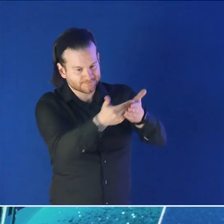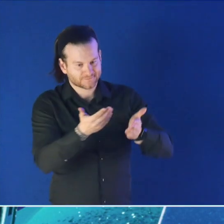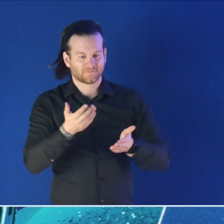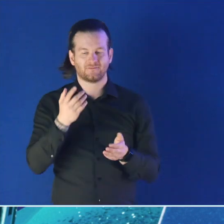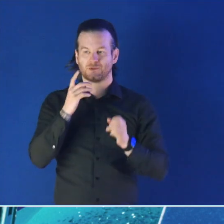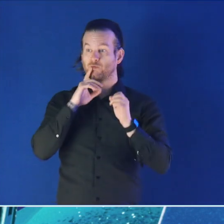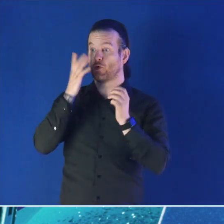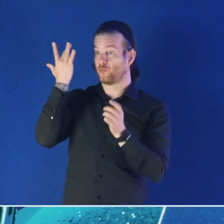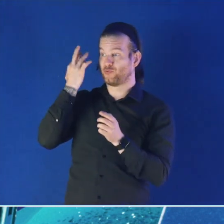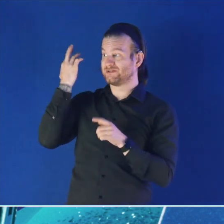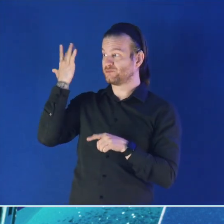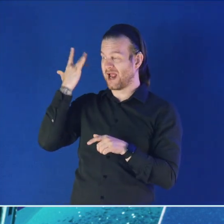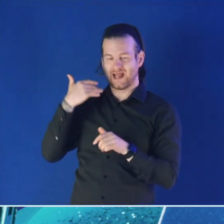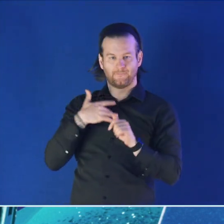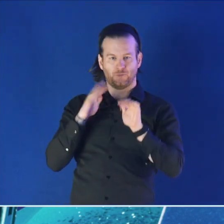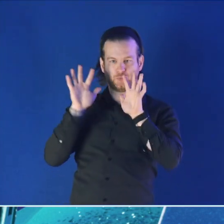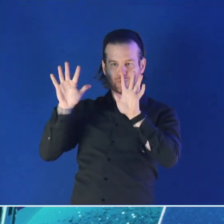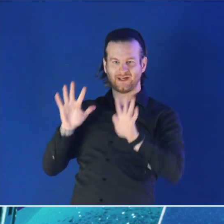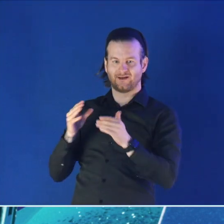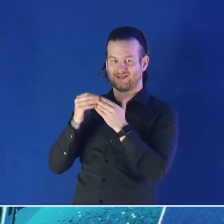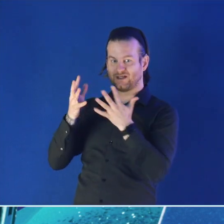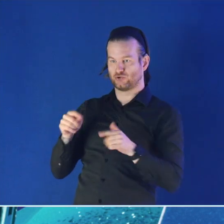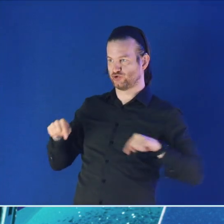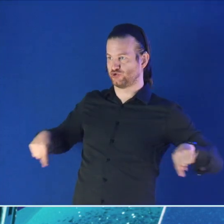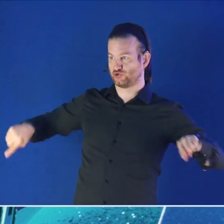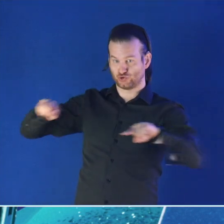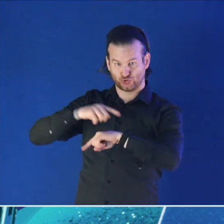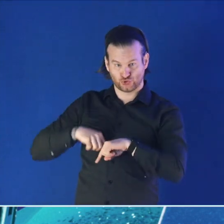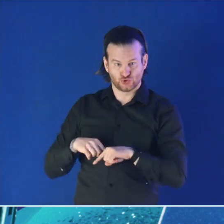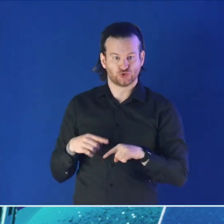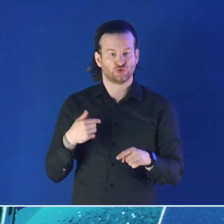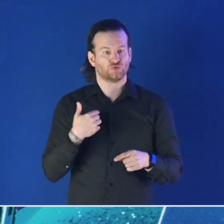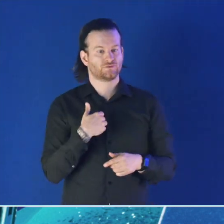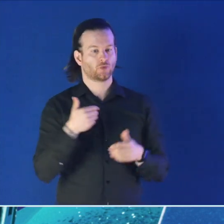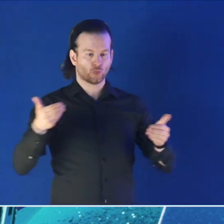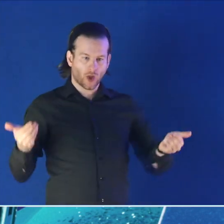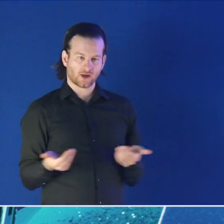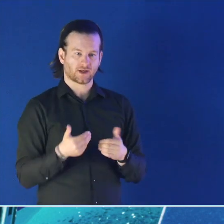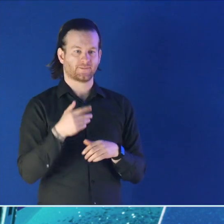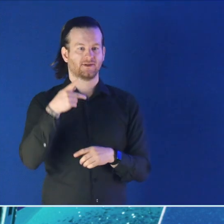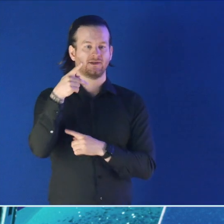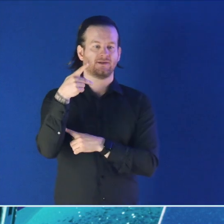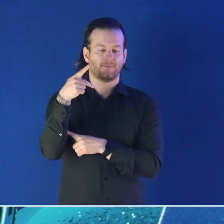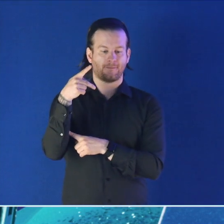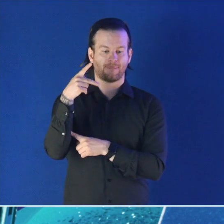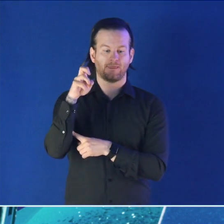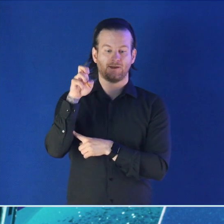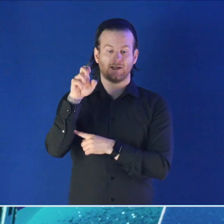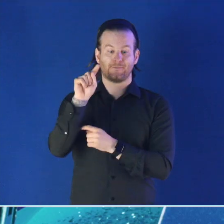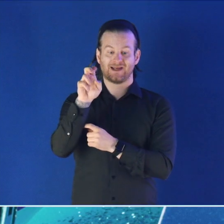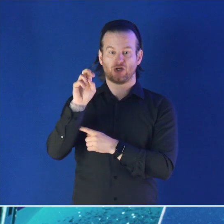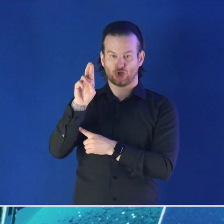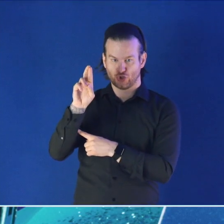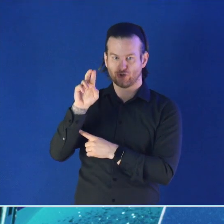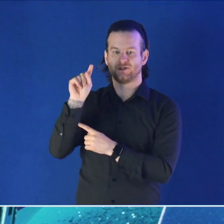So please join me in welcoming Peter Tomozawa from FIFA World Cup 26.